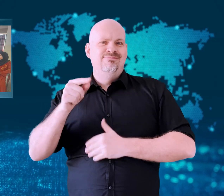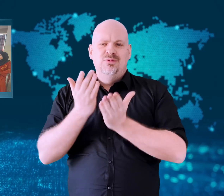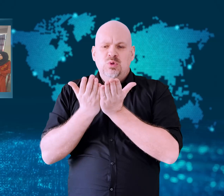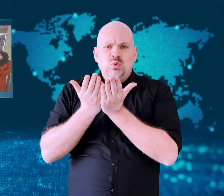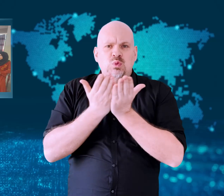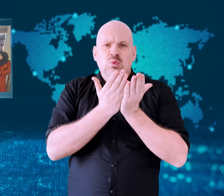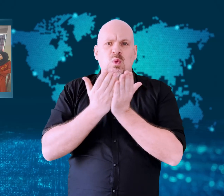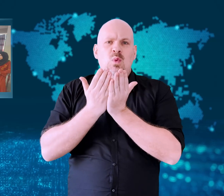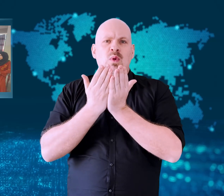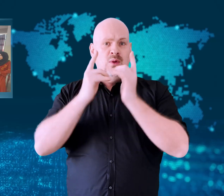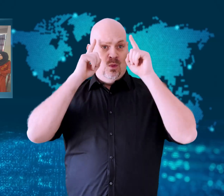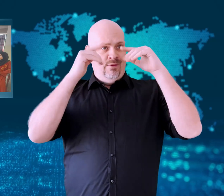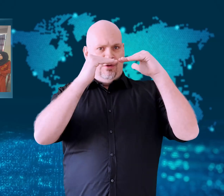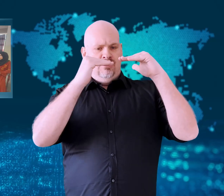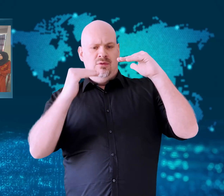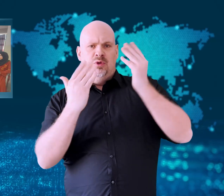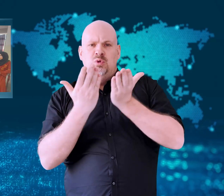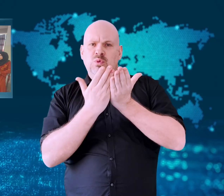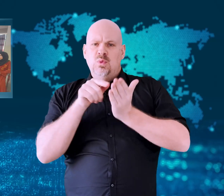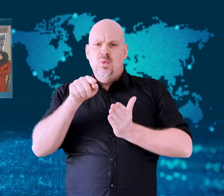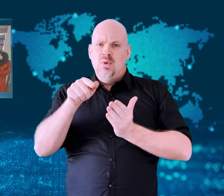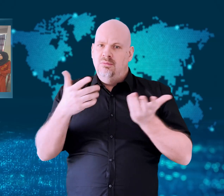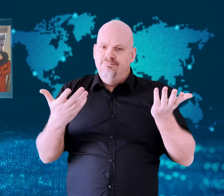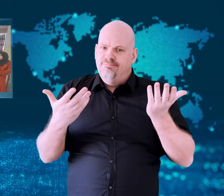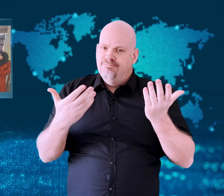to attend high school.